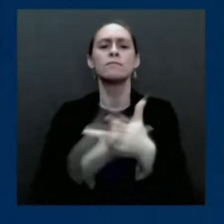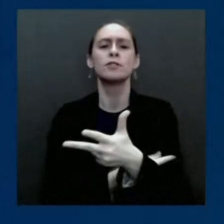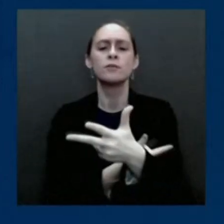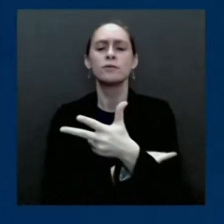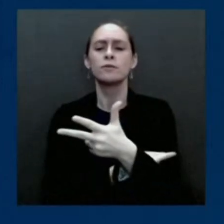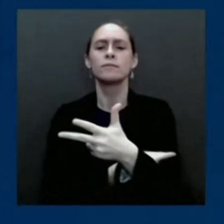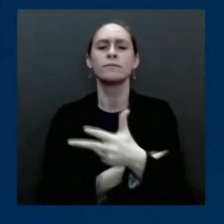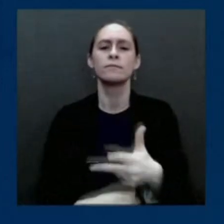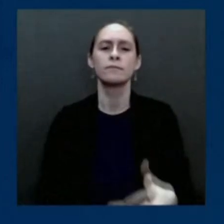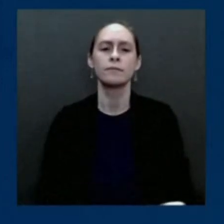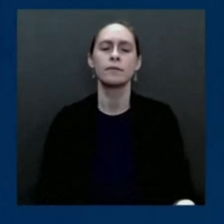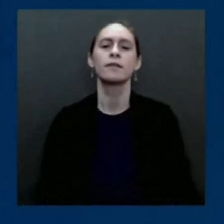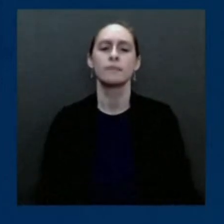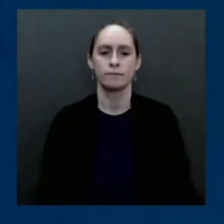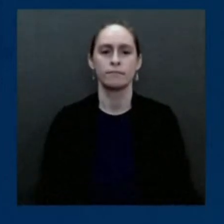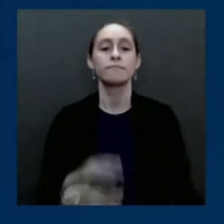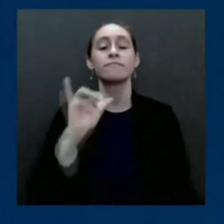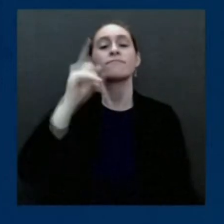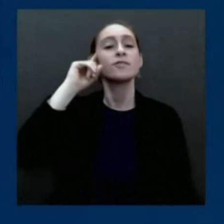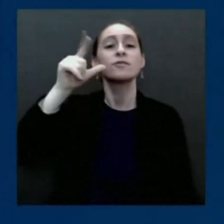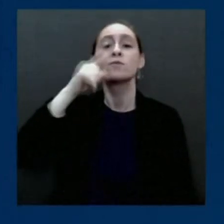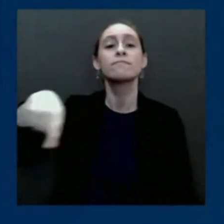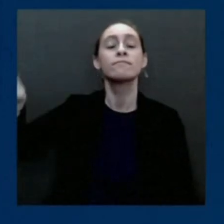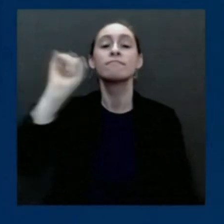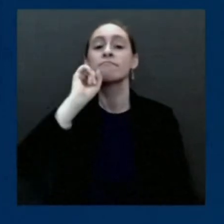ELIGIBLE SENIORS THOSE AGES 65